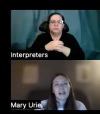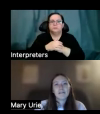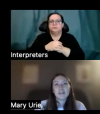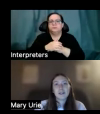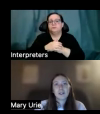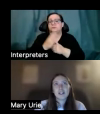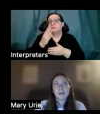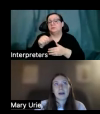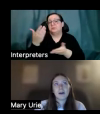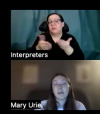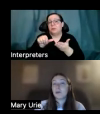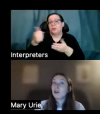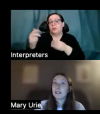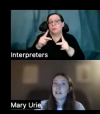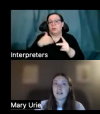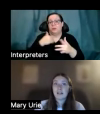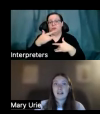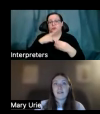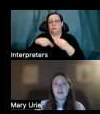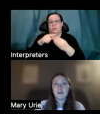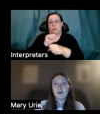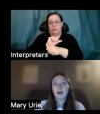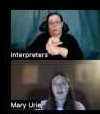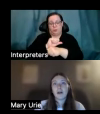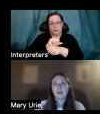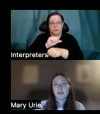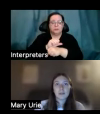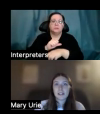have concerns about employment. If you are a person with a